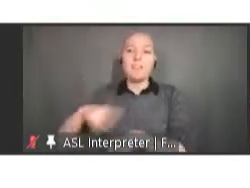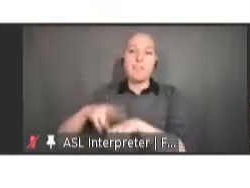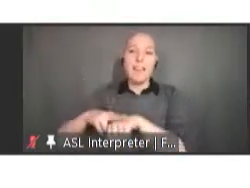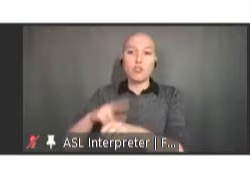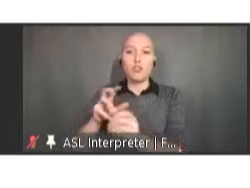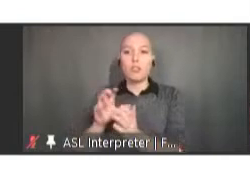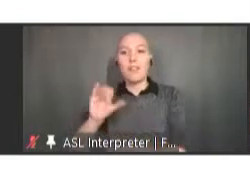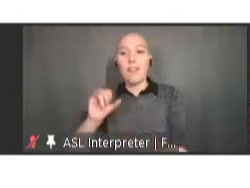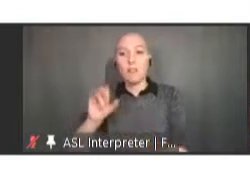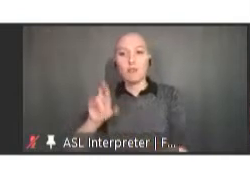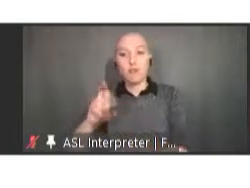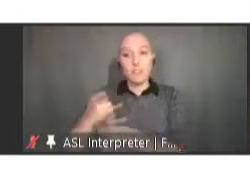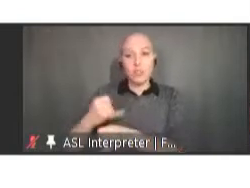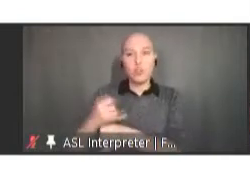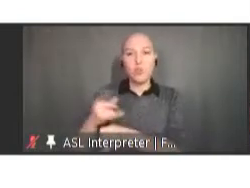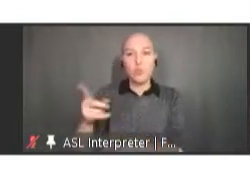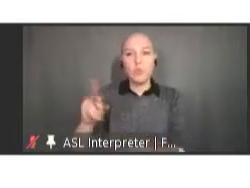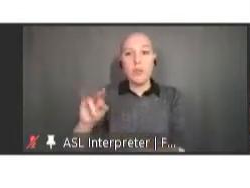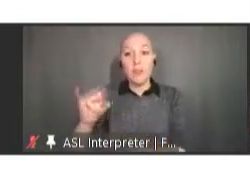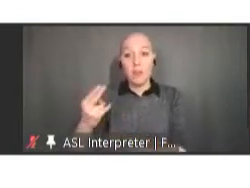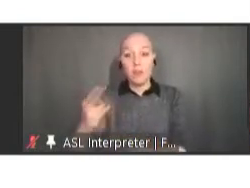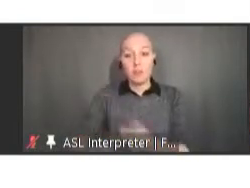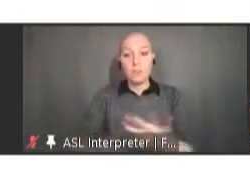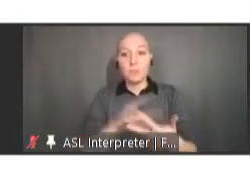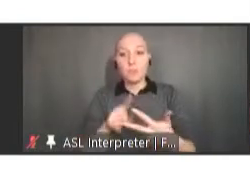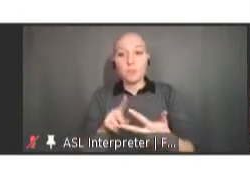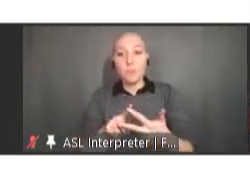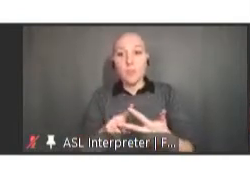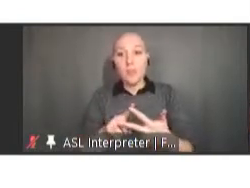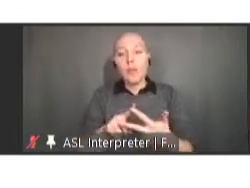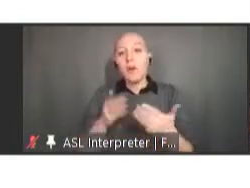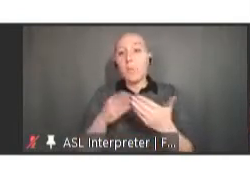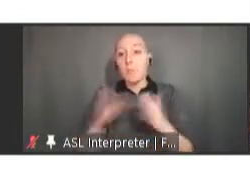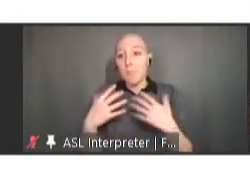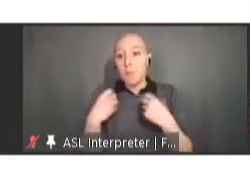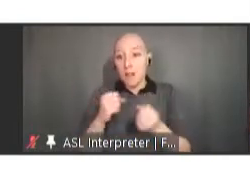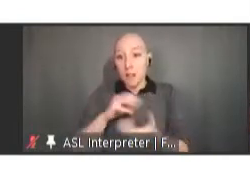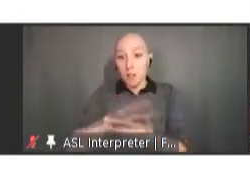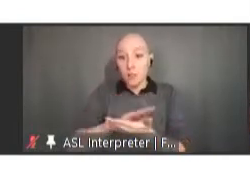Corbett at the Harvard T.H. Chan School of Public Health, and Dr. Chris Houchens will present on